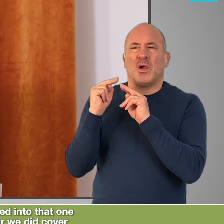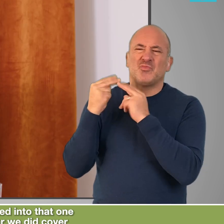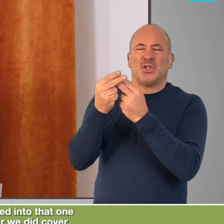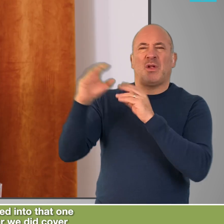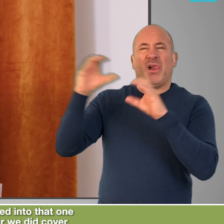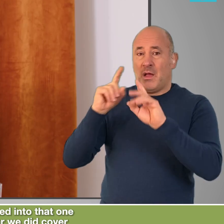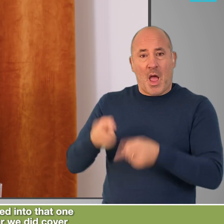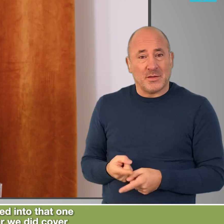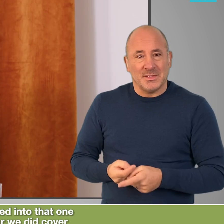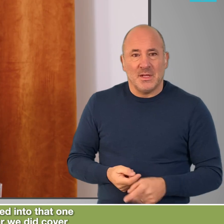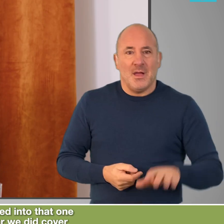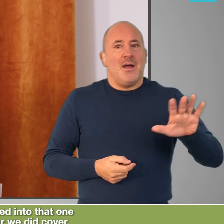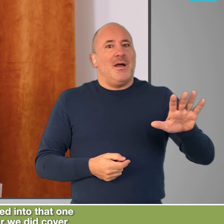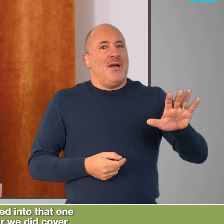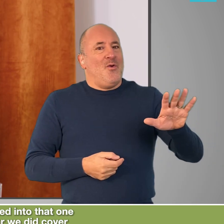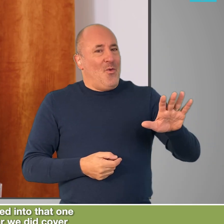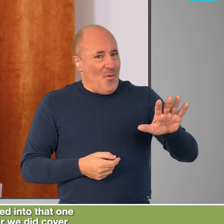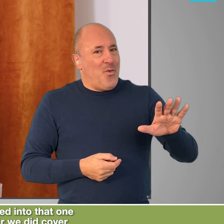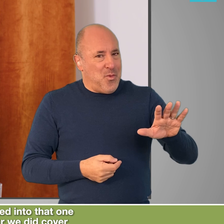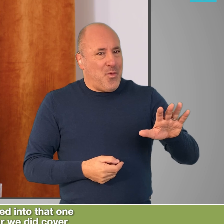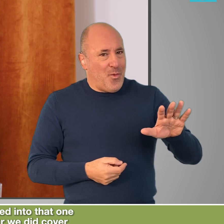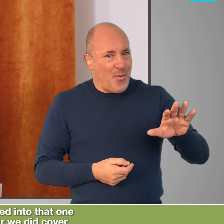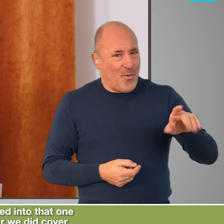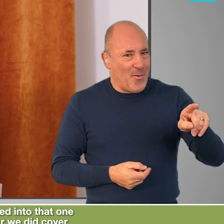Well, you've kind of walked into that one because I think last year we did cover